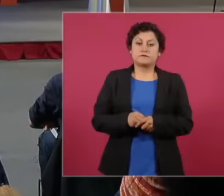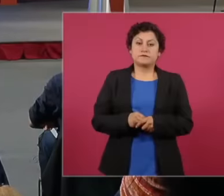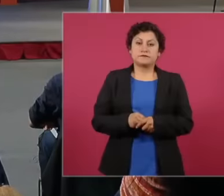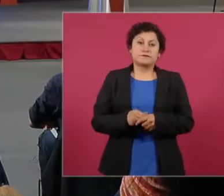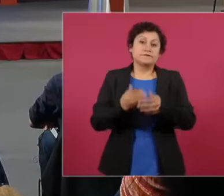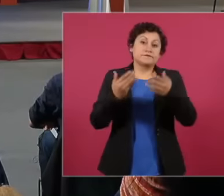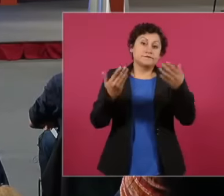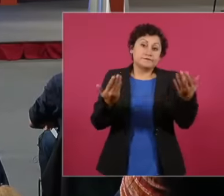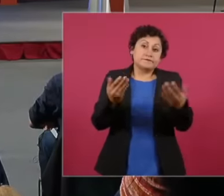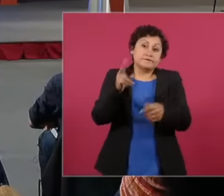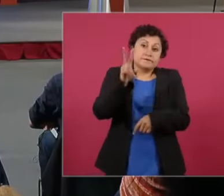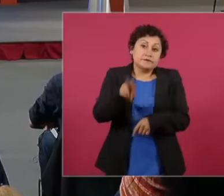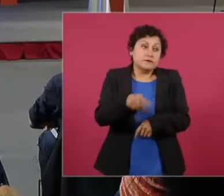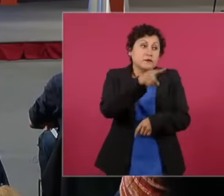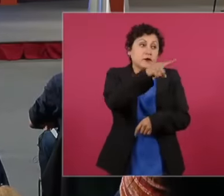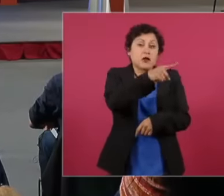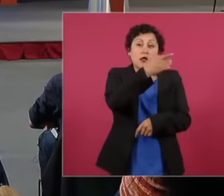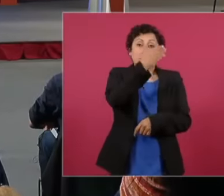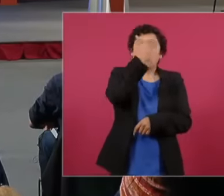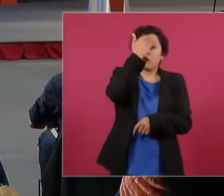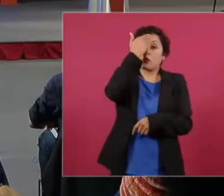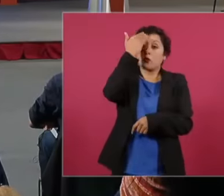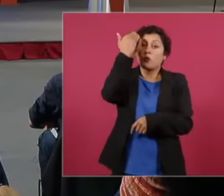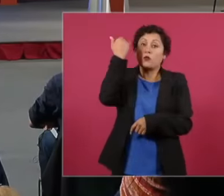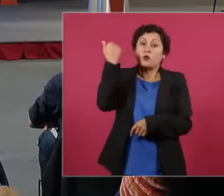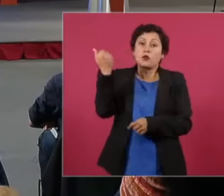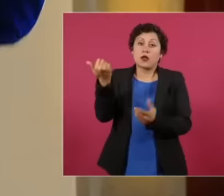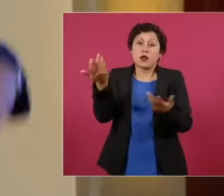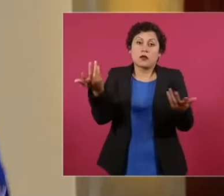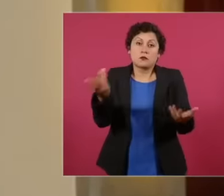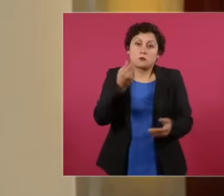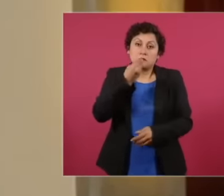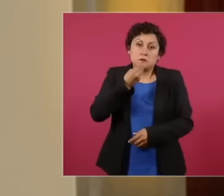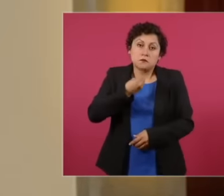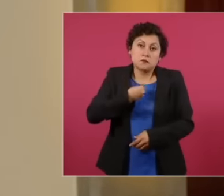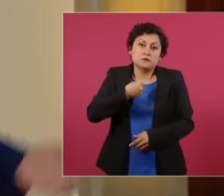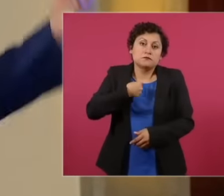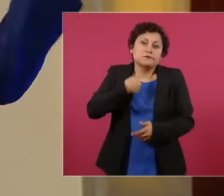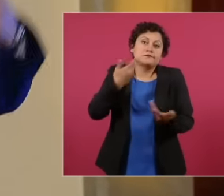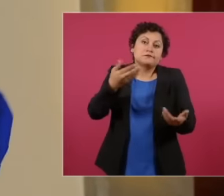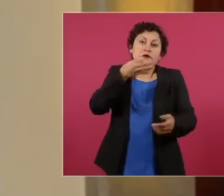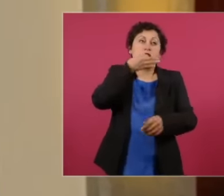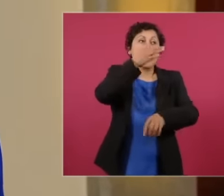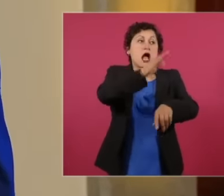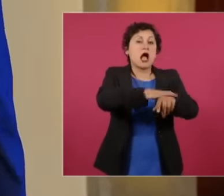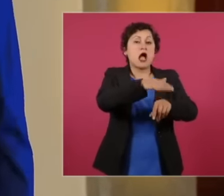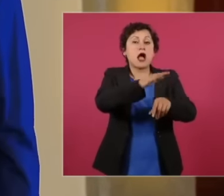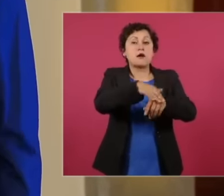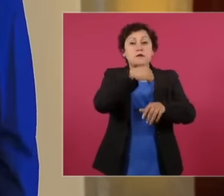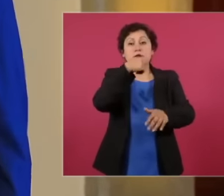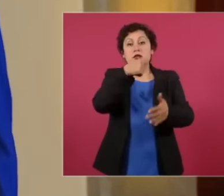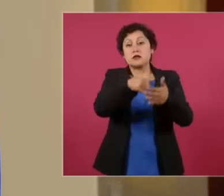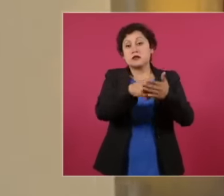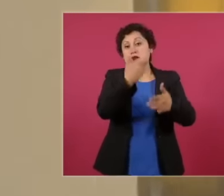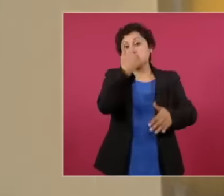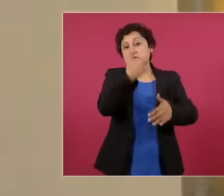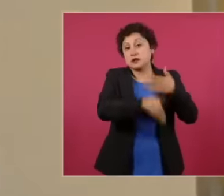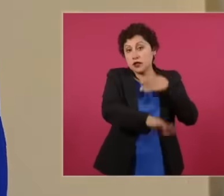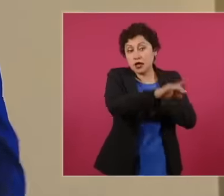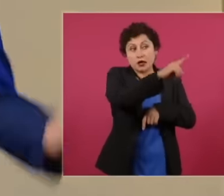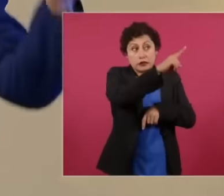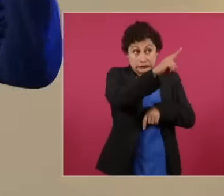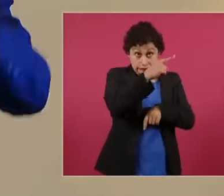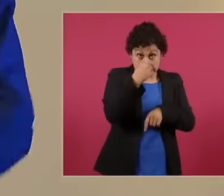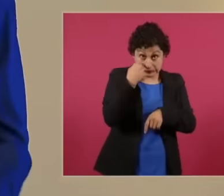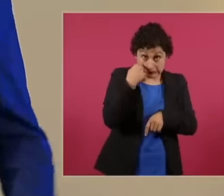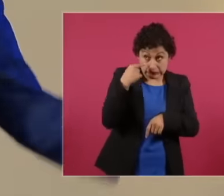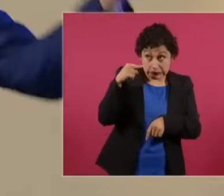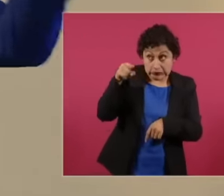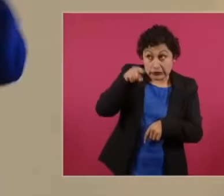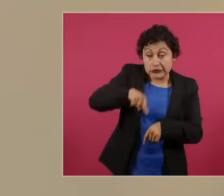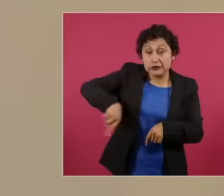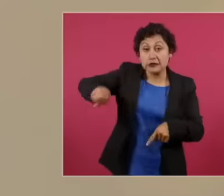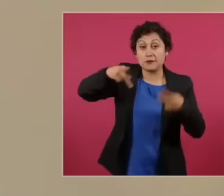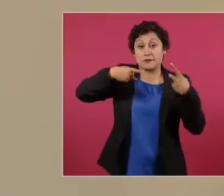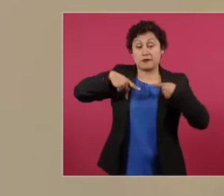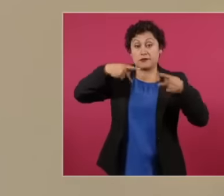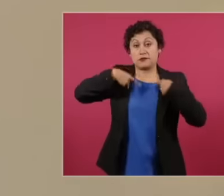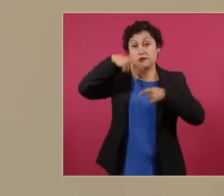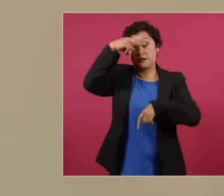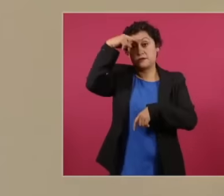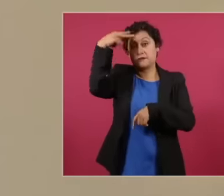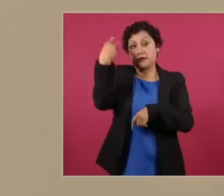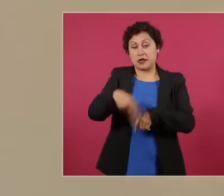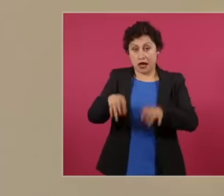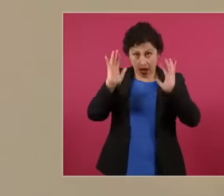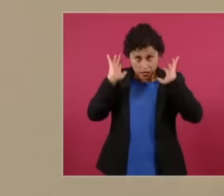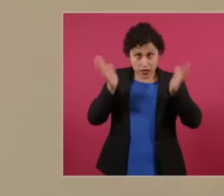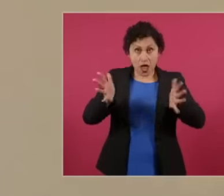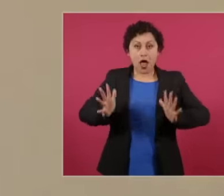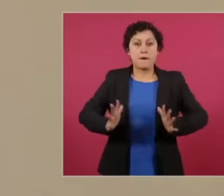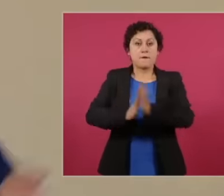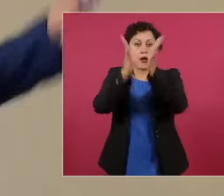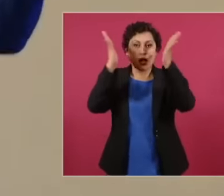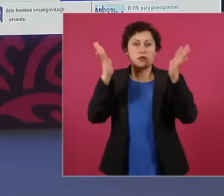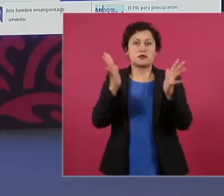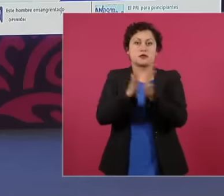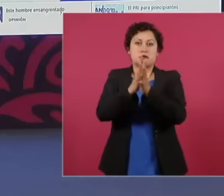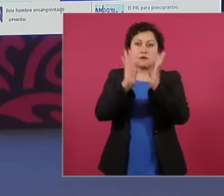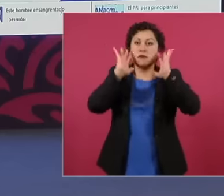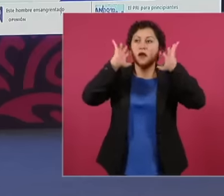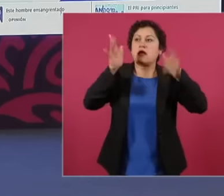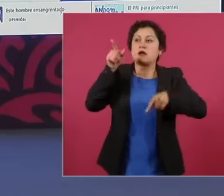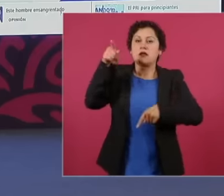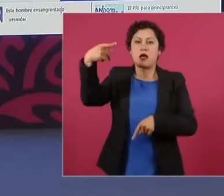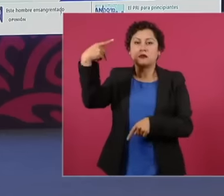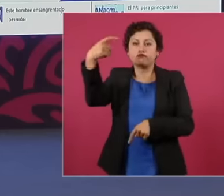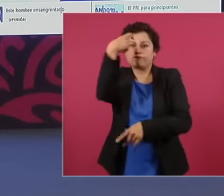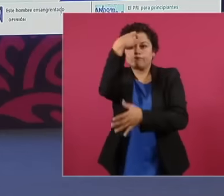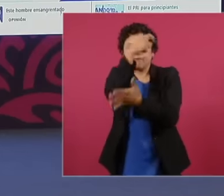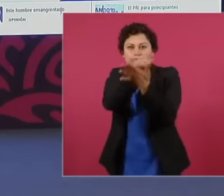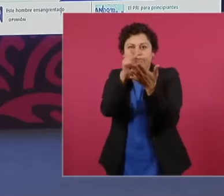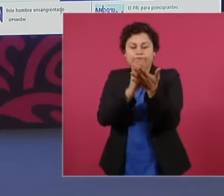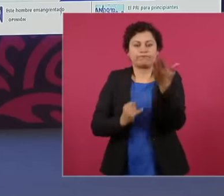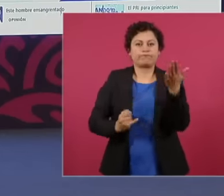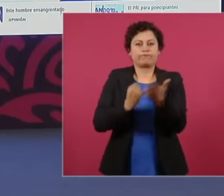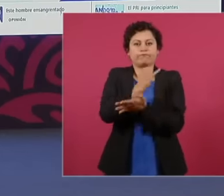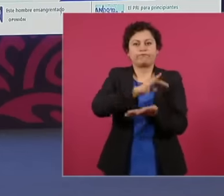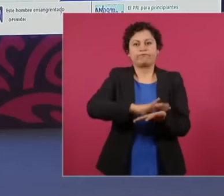a telegram to warn him that now the people are actors. protagonist in the transformation of Mexico